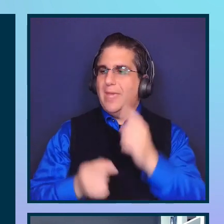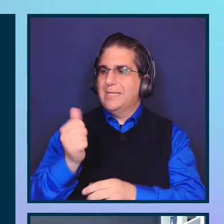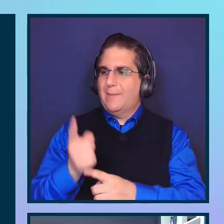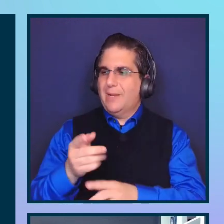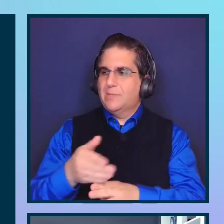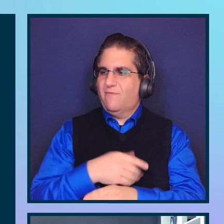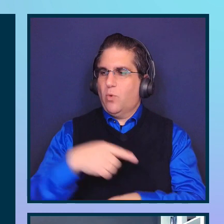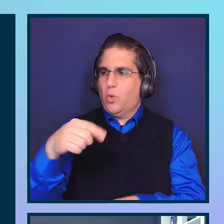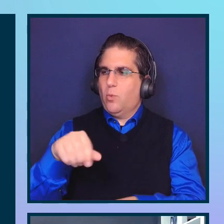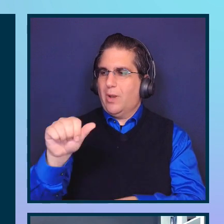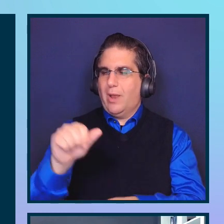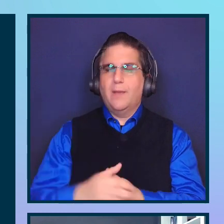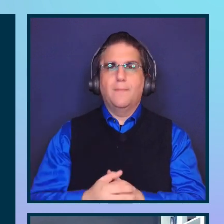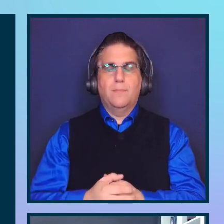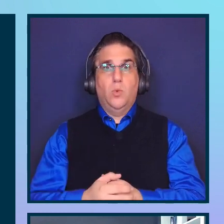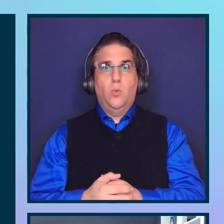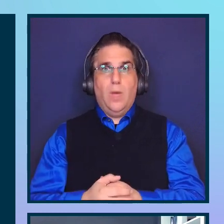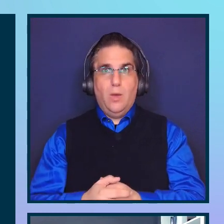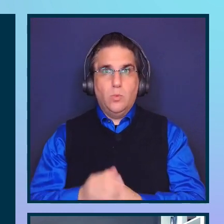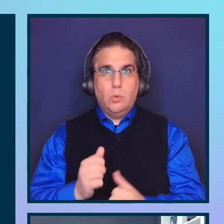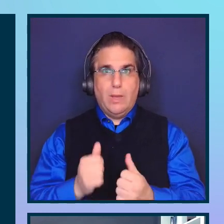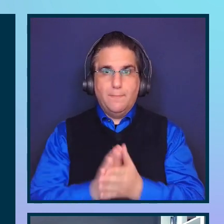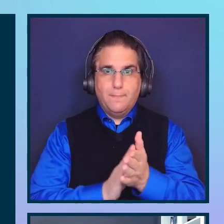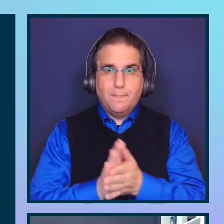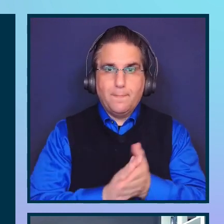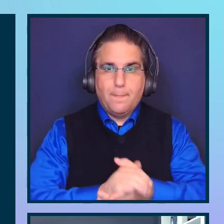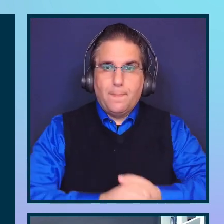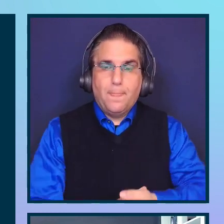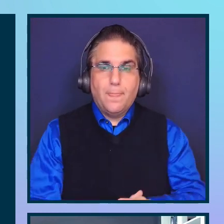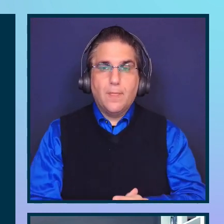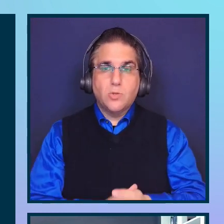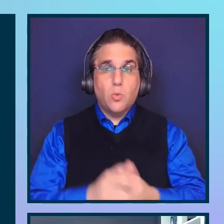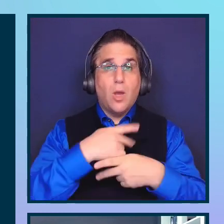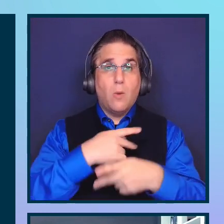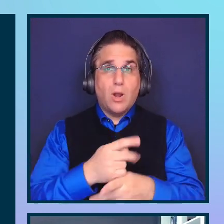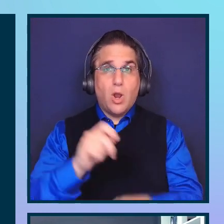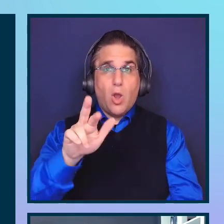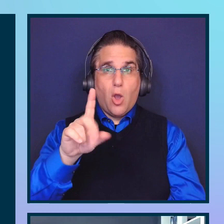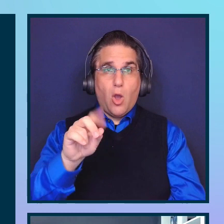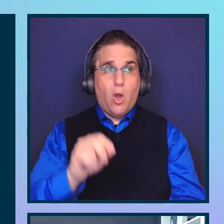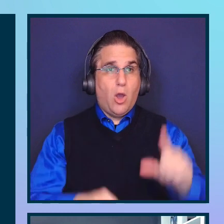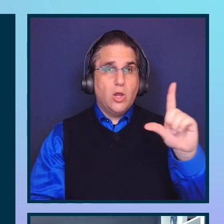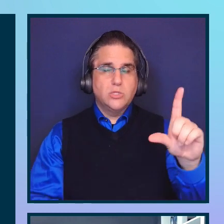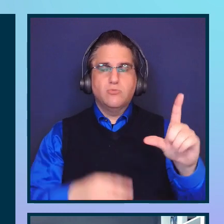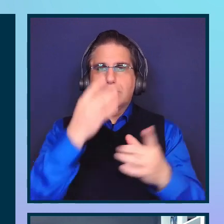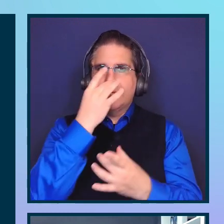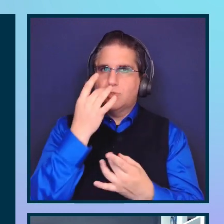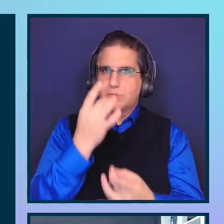Okay, ooh, thank you, okay. So product cards are really interesting when it comes to the website,